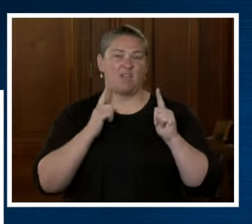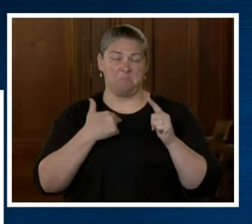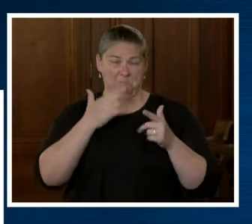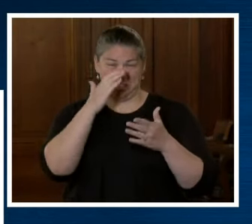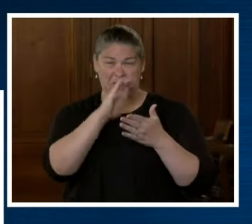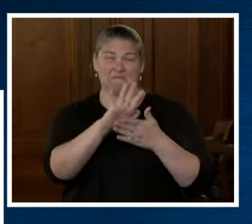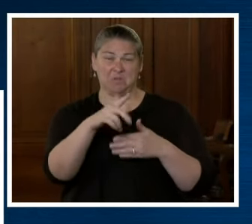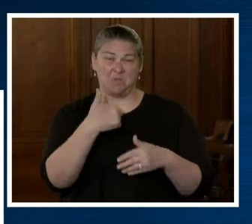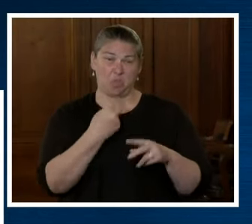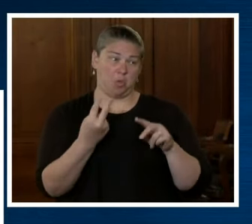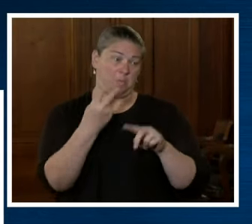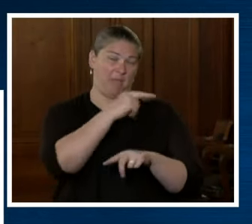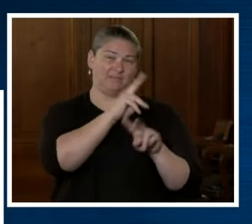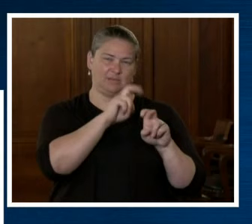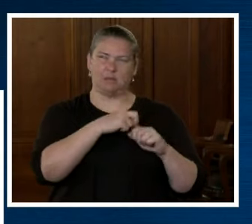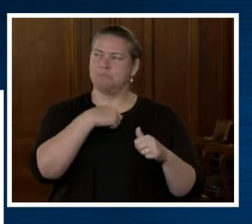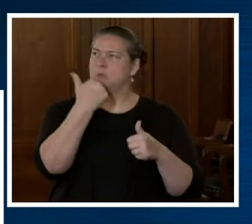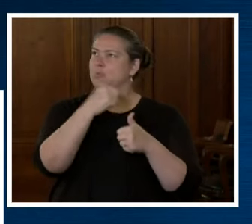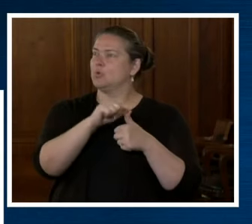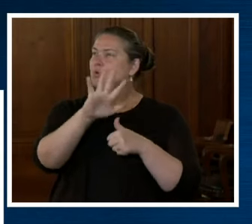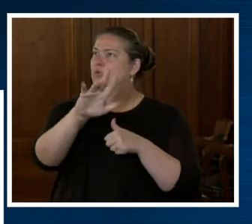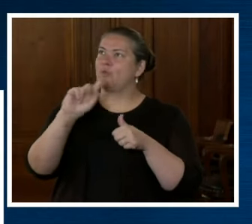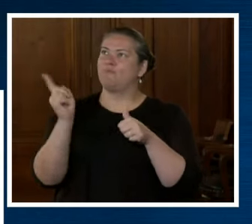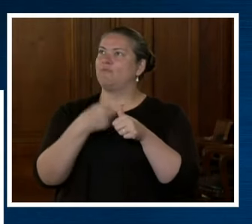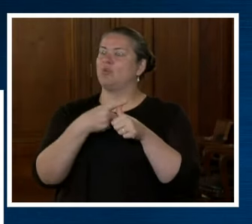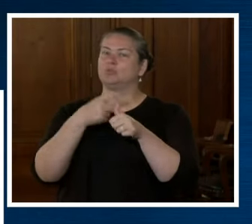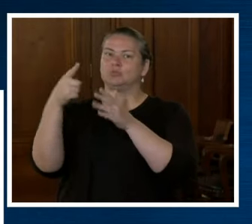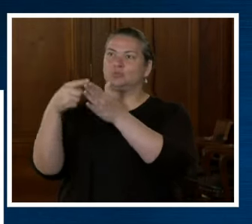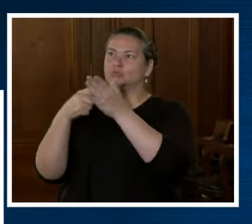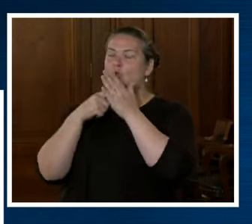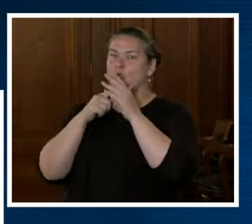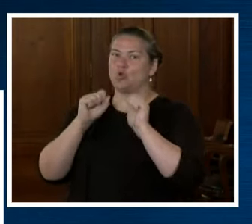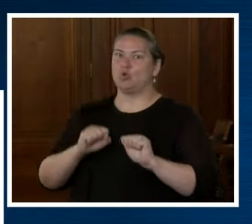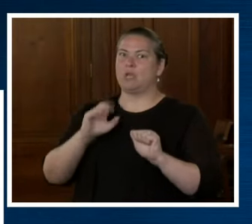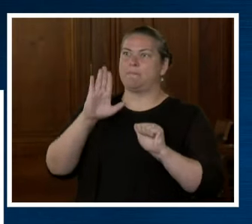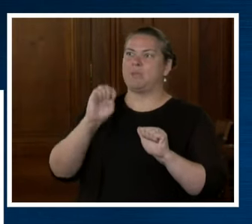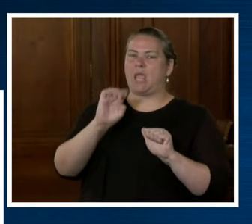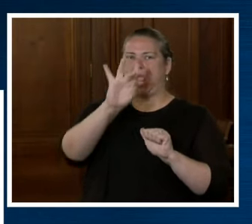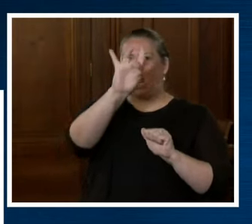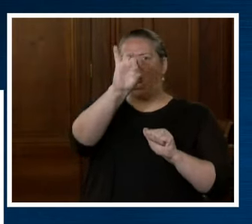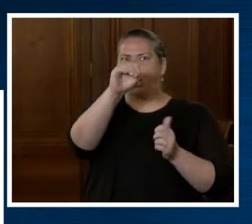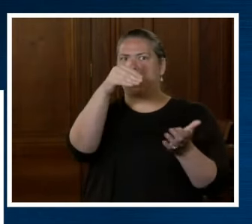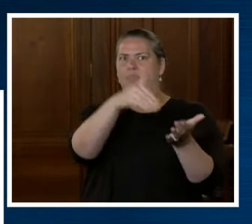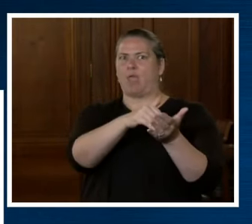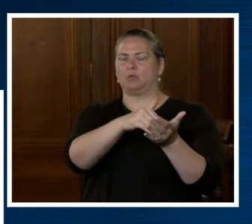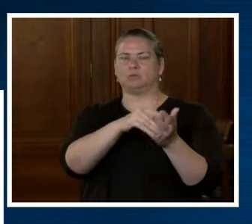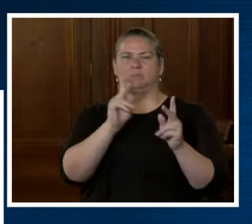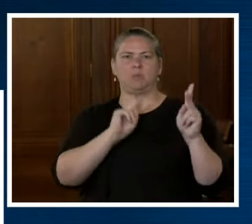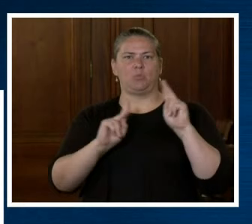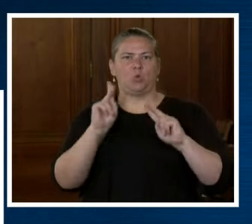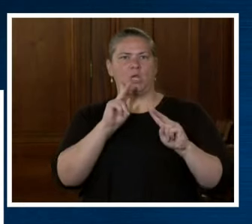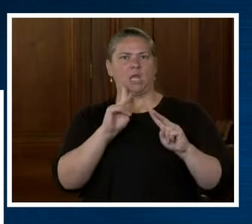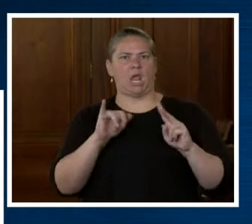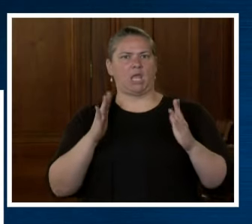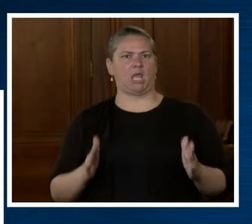I REALLY WISH THAT WOULD BE THE CASE NOW AND THE CASE GOING FORWARD.